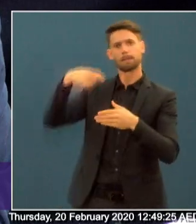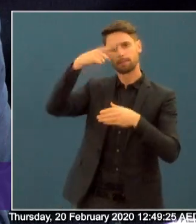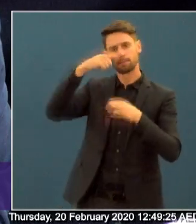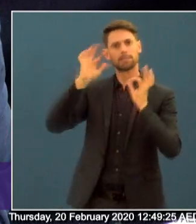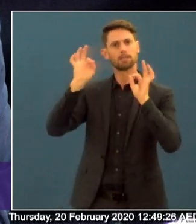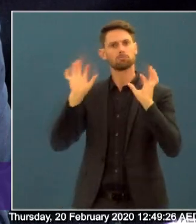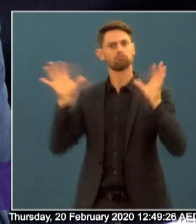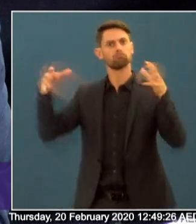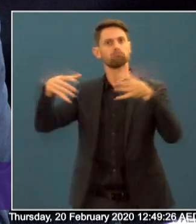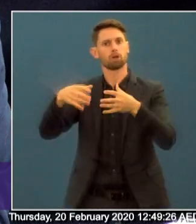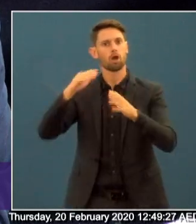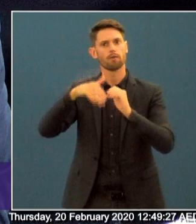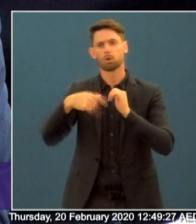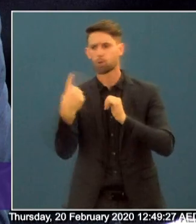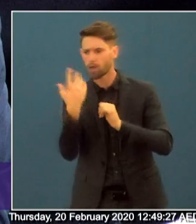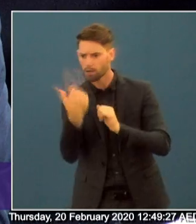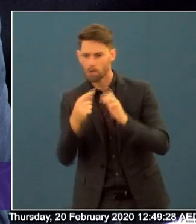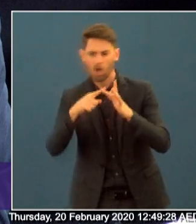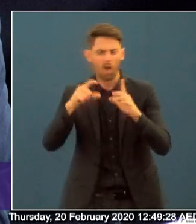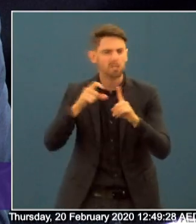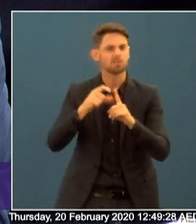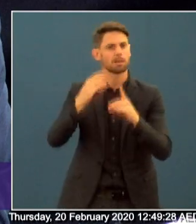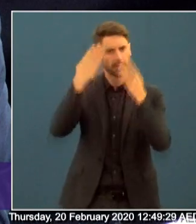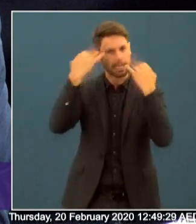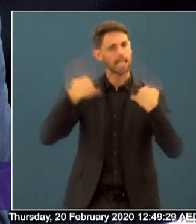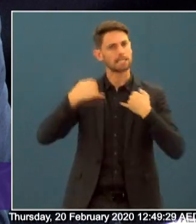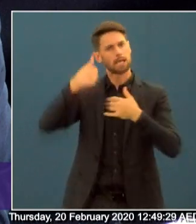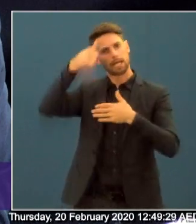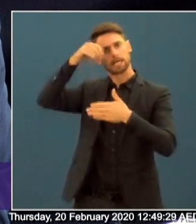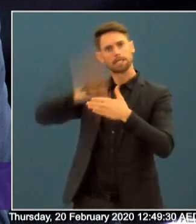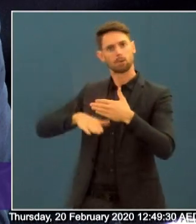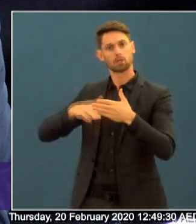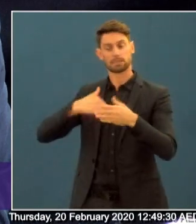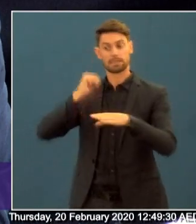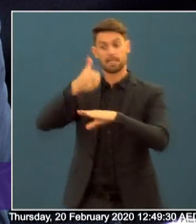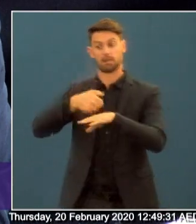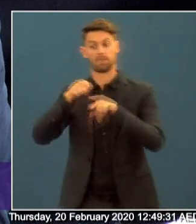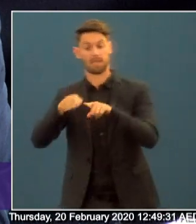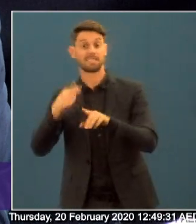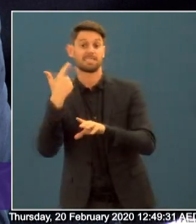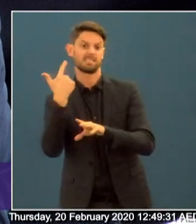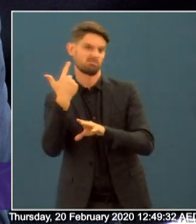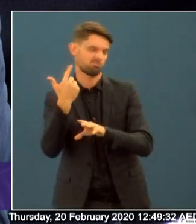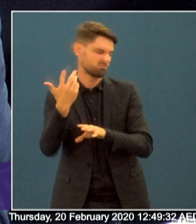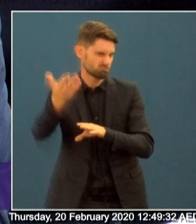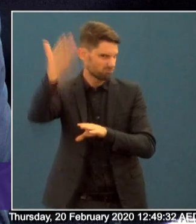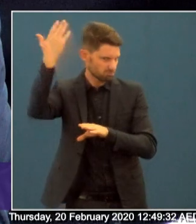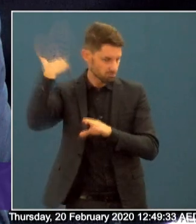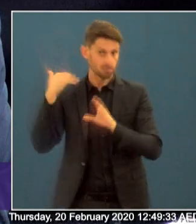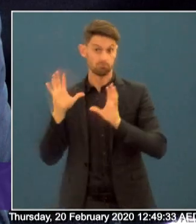and mental health that we had the good fortune of running several years ago with sector support at the highest level —